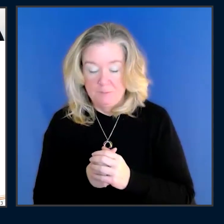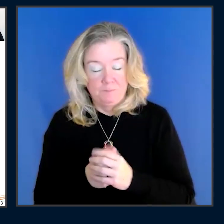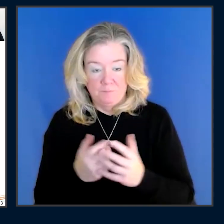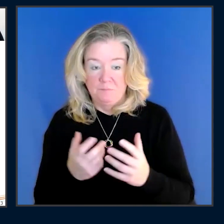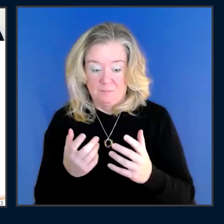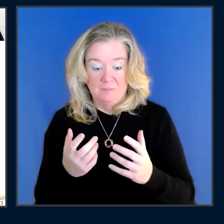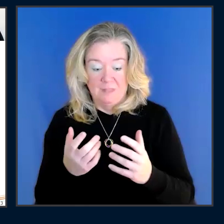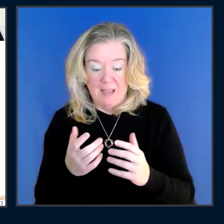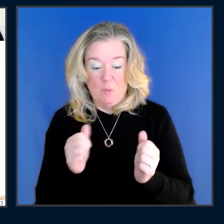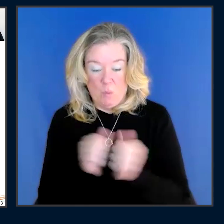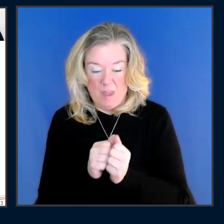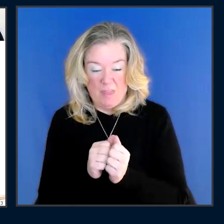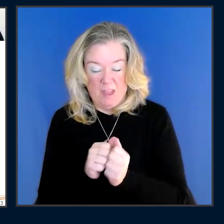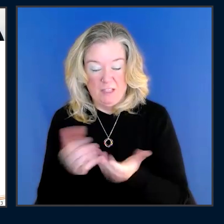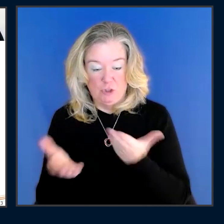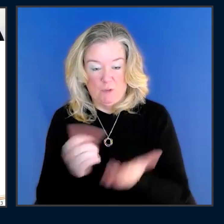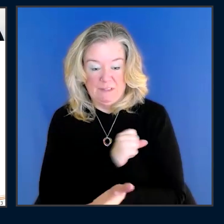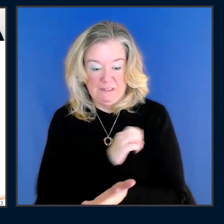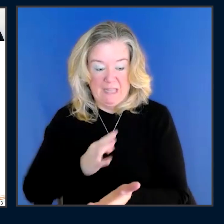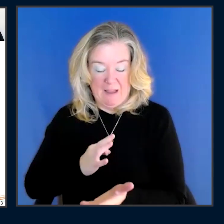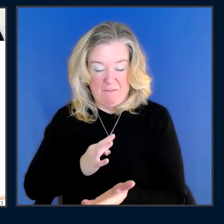And even amongst related service staff